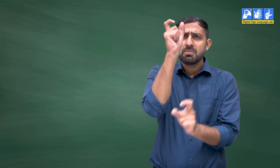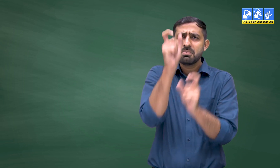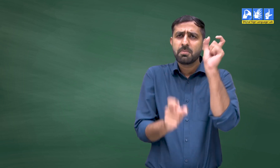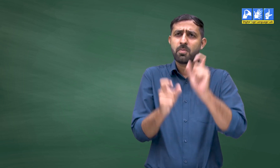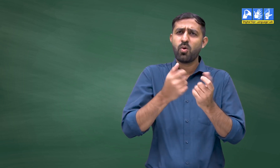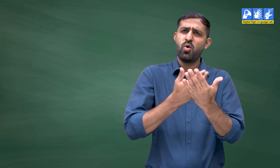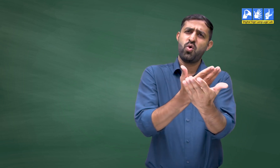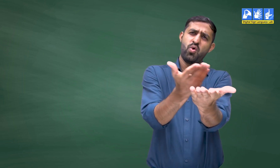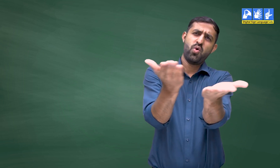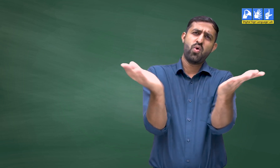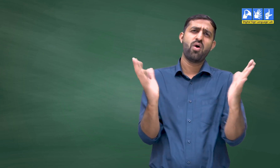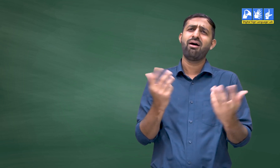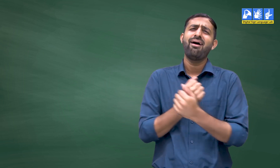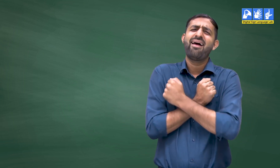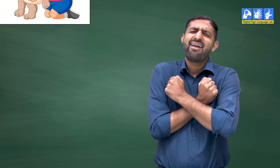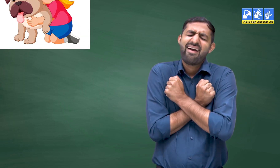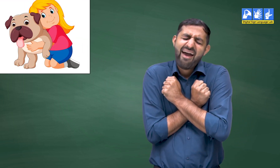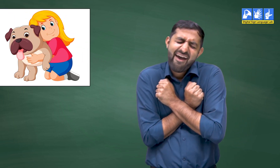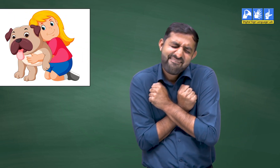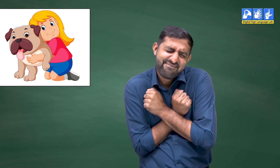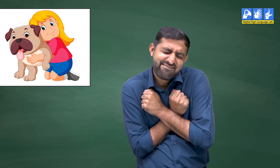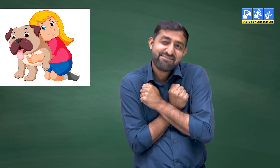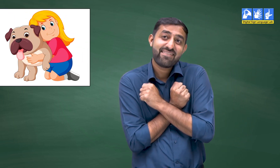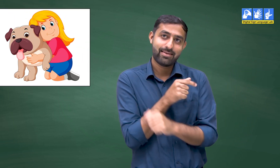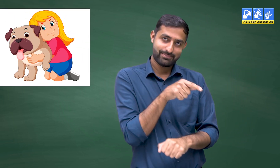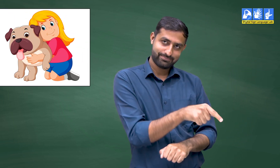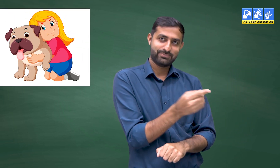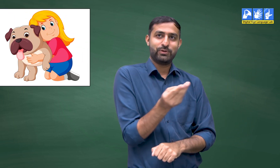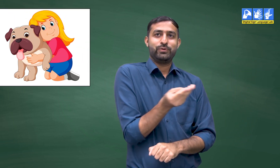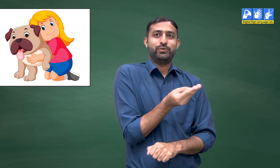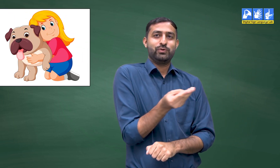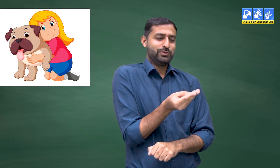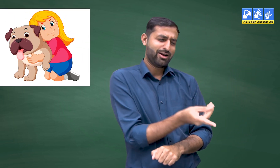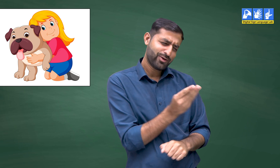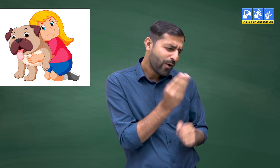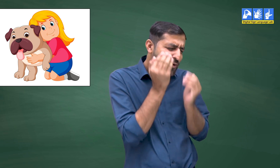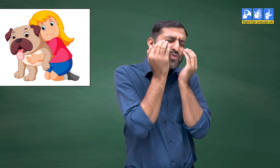People all around love their furry babies and pets.